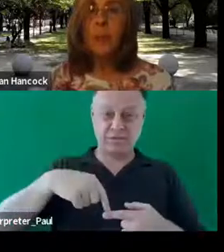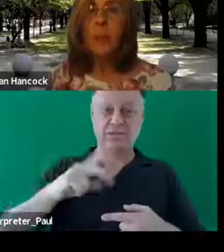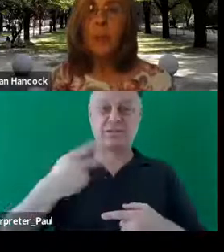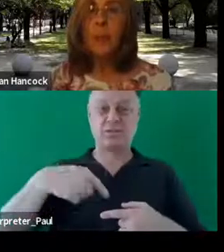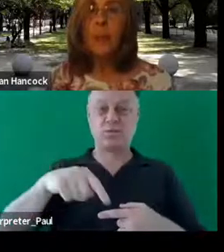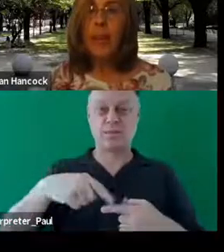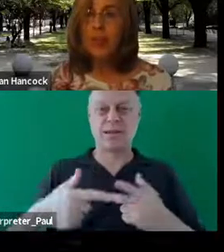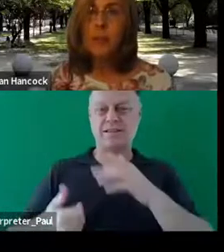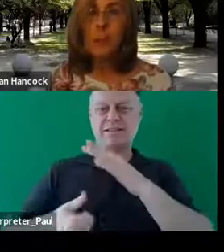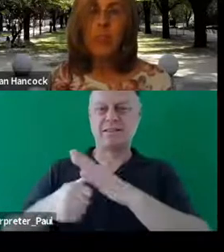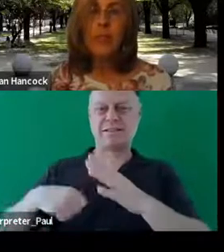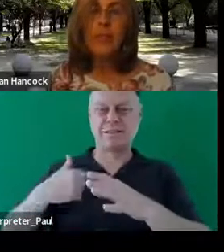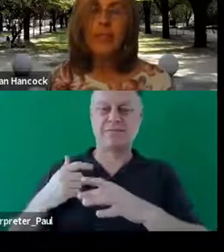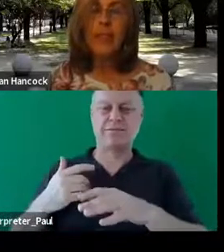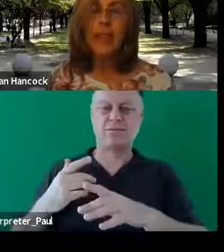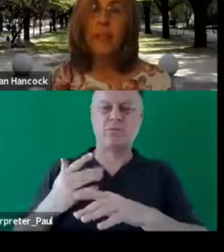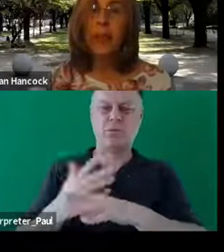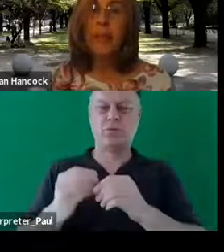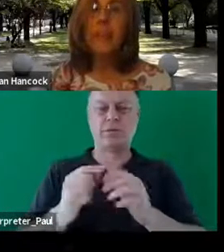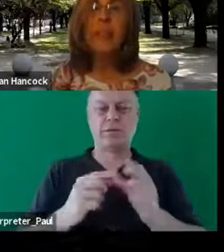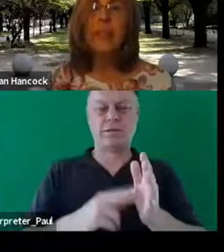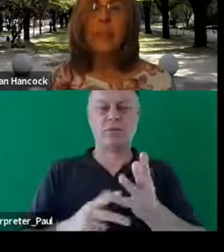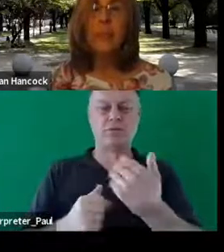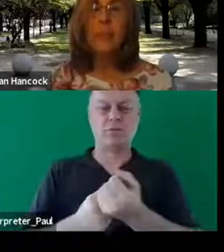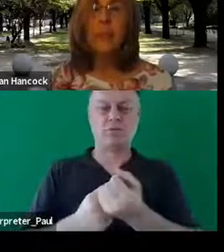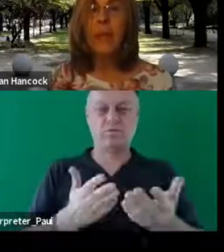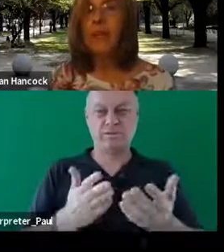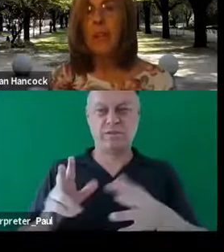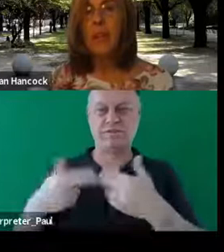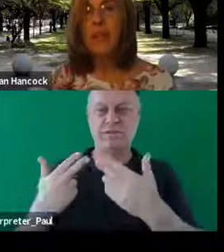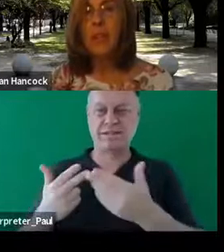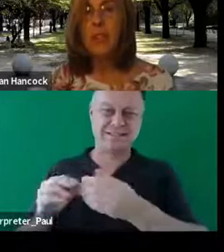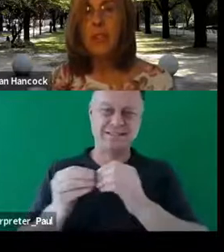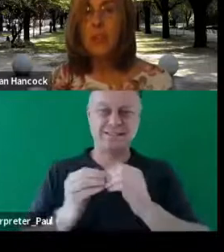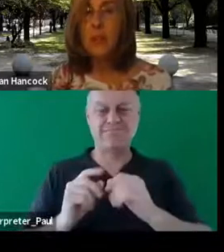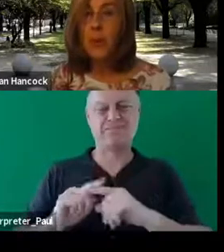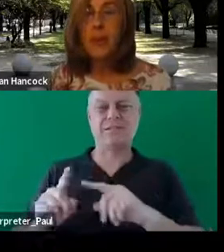worked with ANU support services and the family to implement various strategies to address the